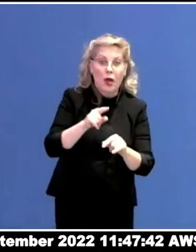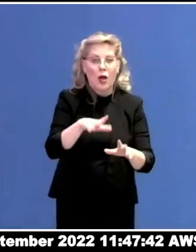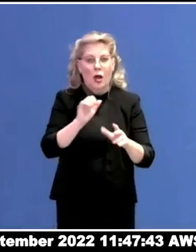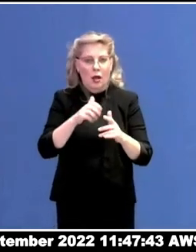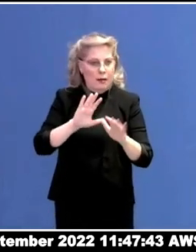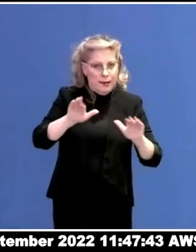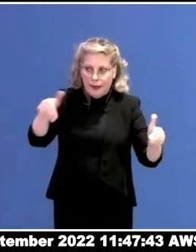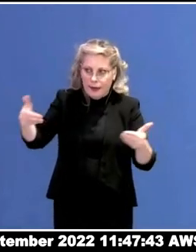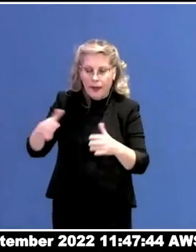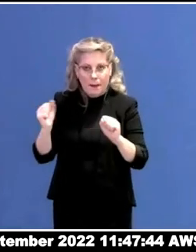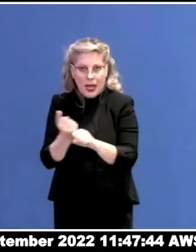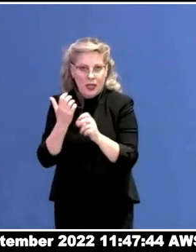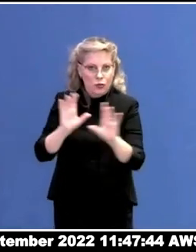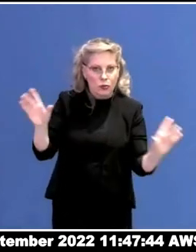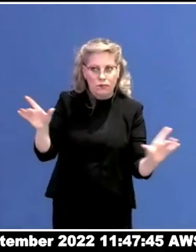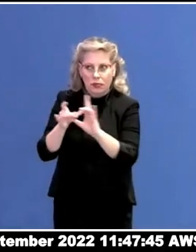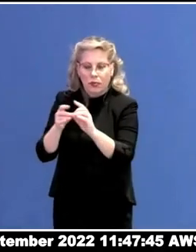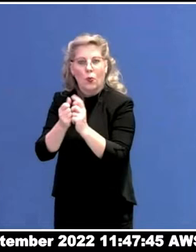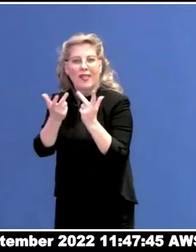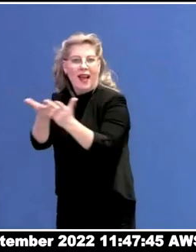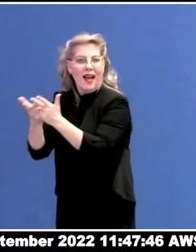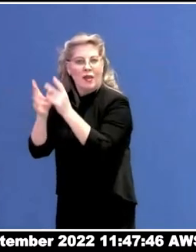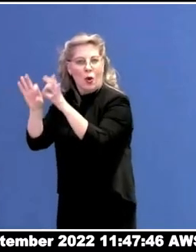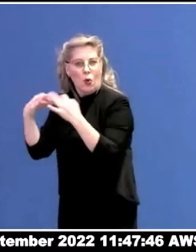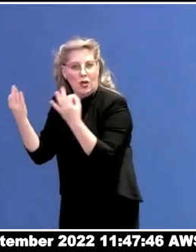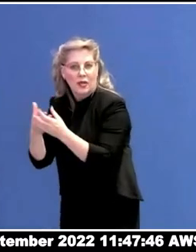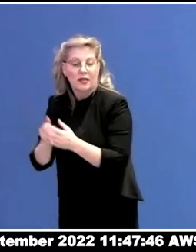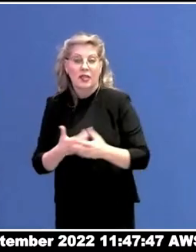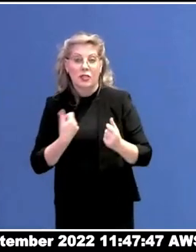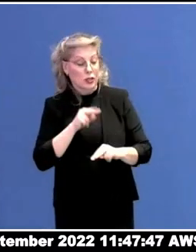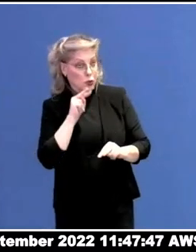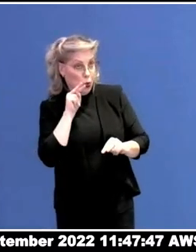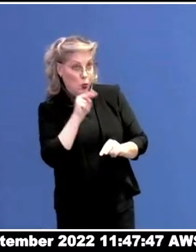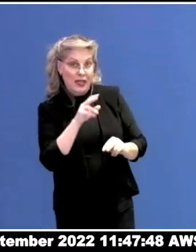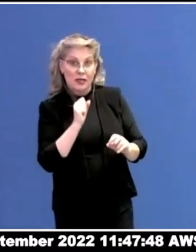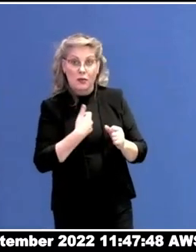We saw more calm. We had seen 33 self-harms calm down to three within a very short period